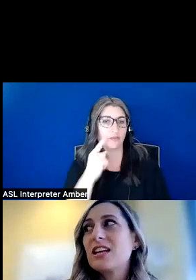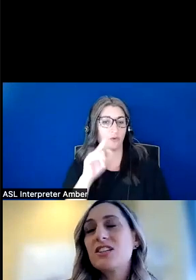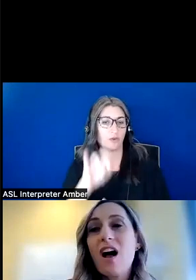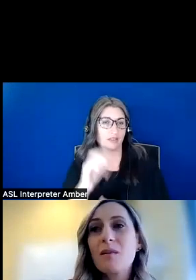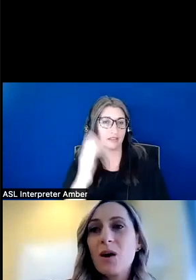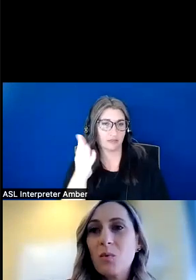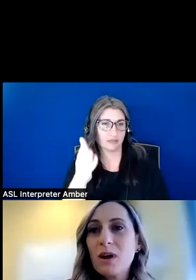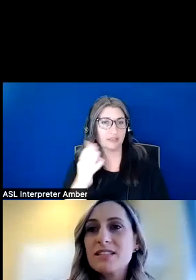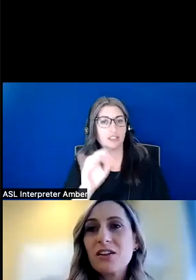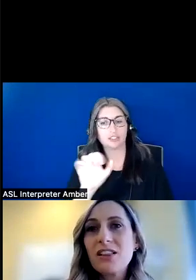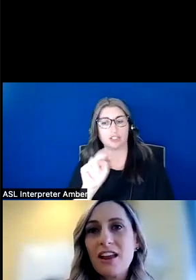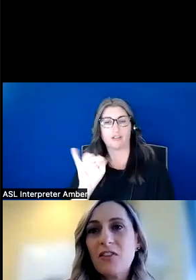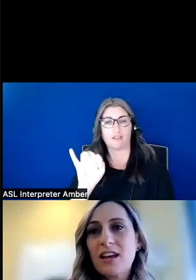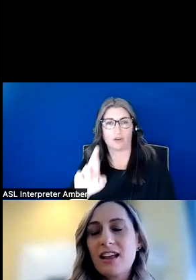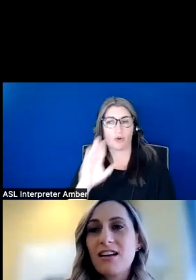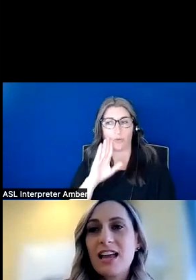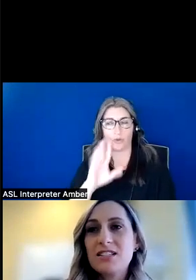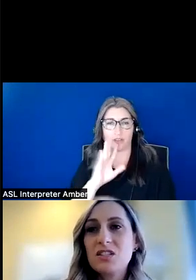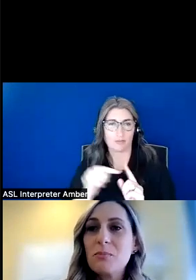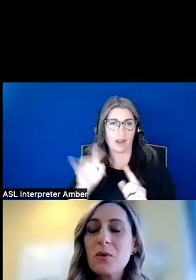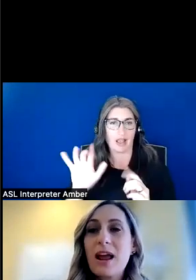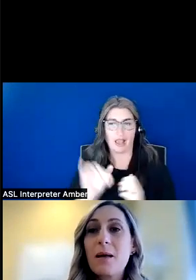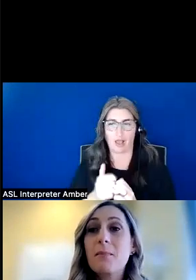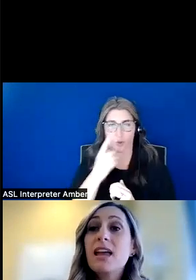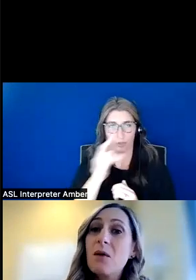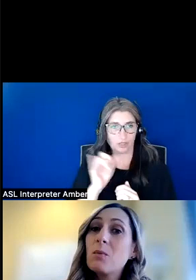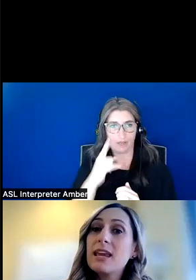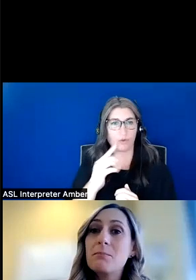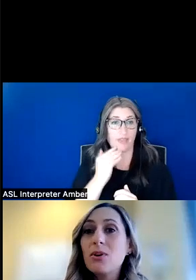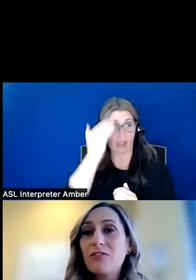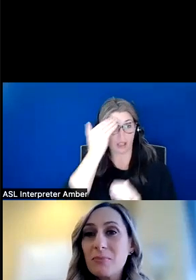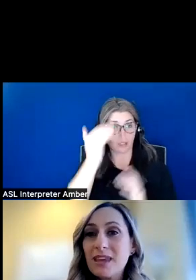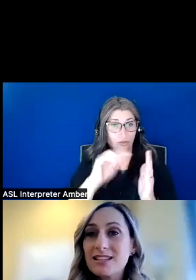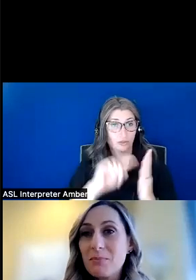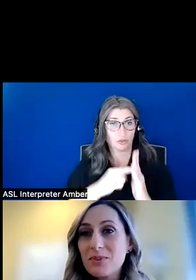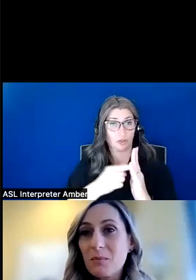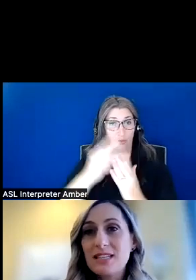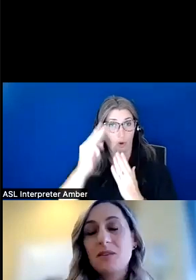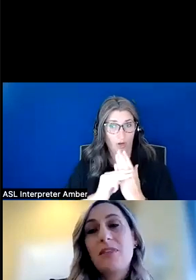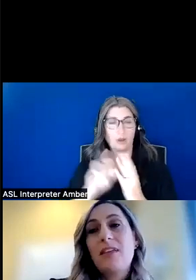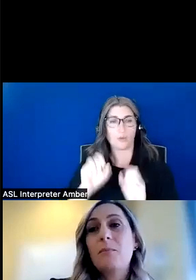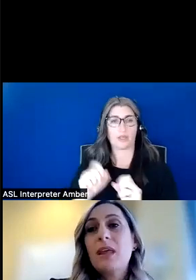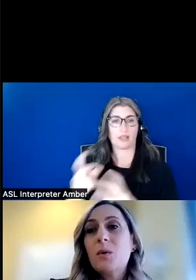can talk about what did this look like for the NACOG Head Start program, and we can pull from the examples that we did with them.